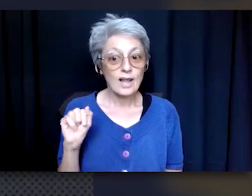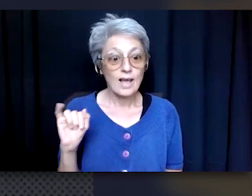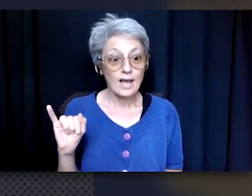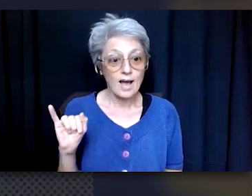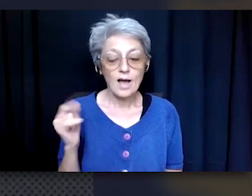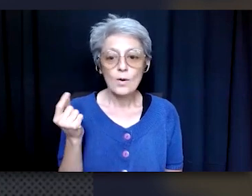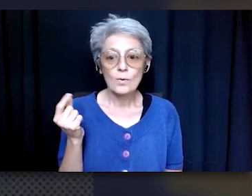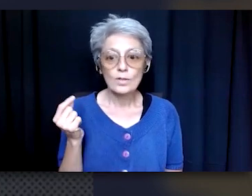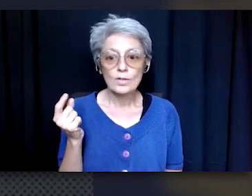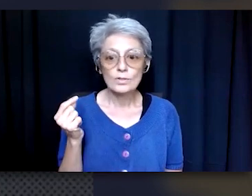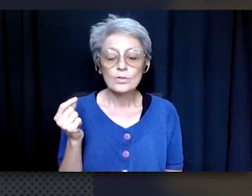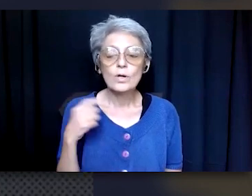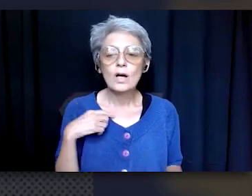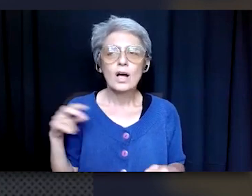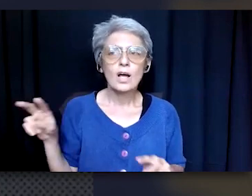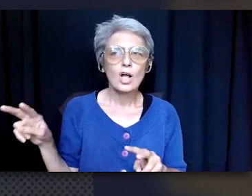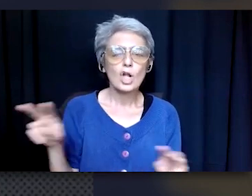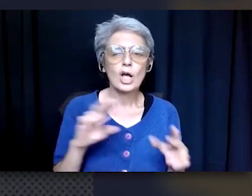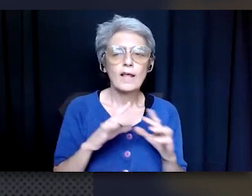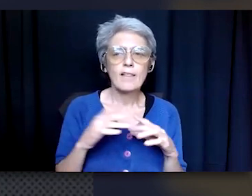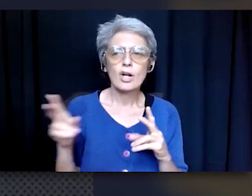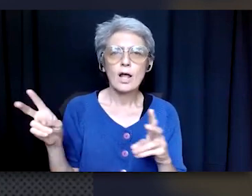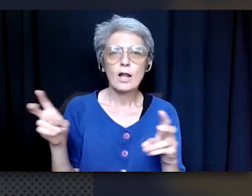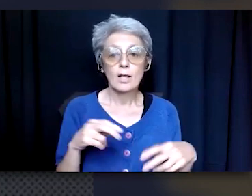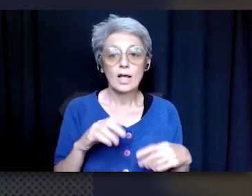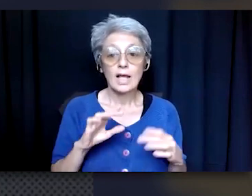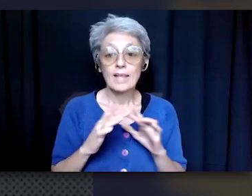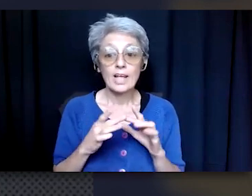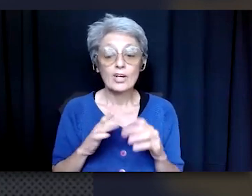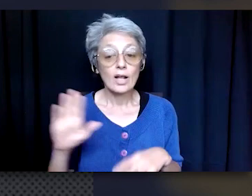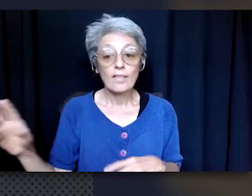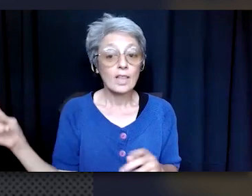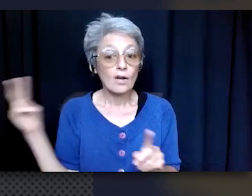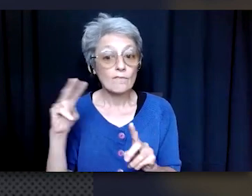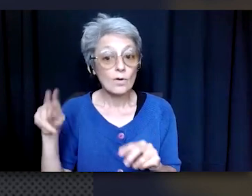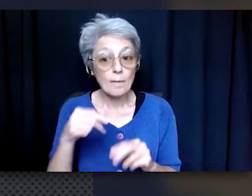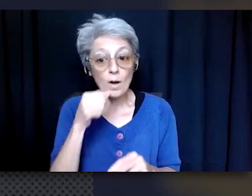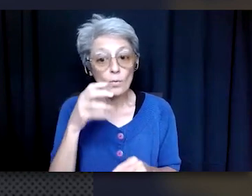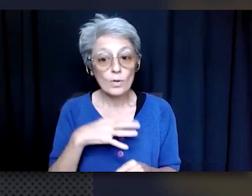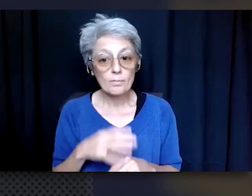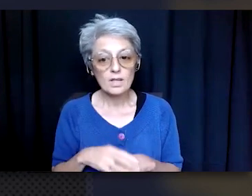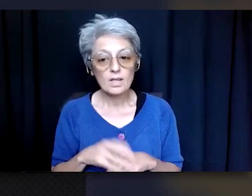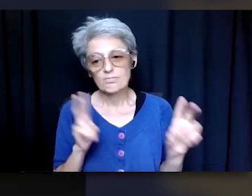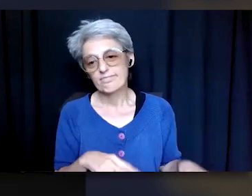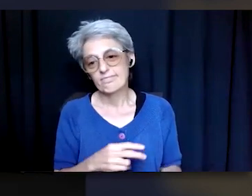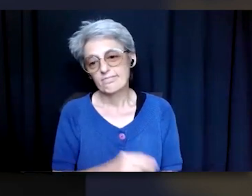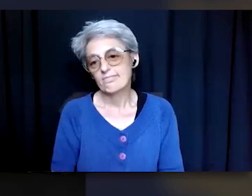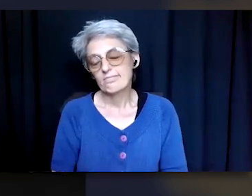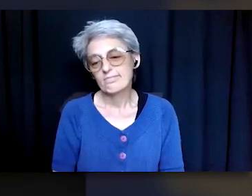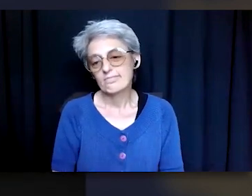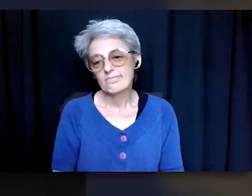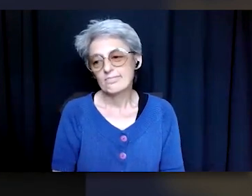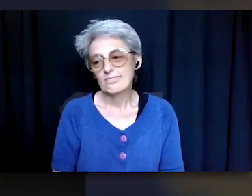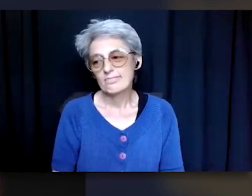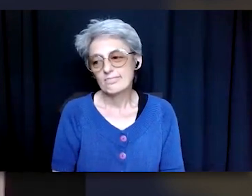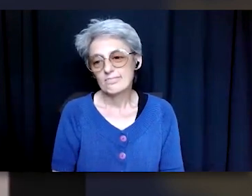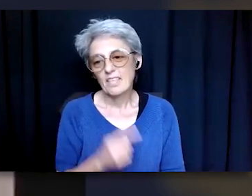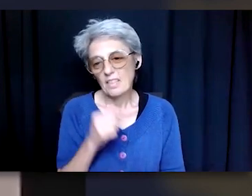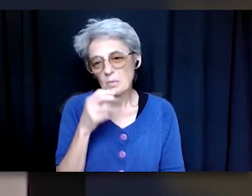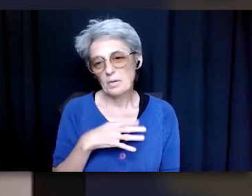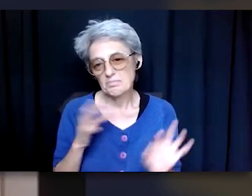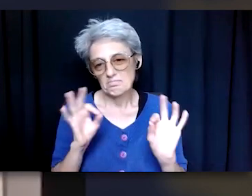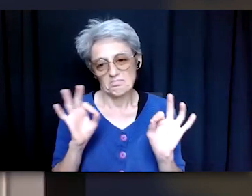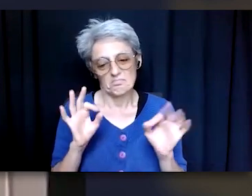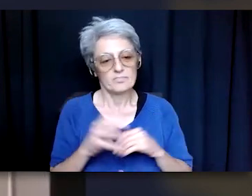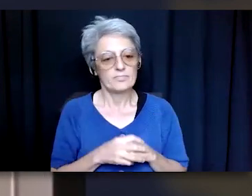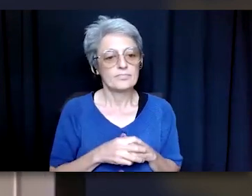and what does the internet think of women? Not a lot. Ultimately, when we autotune knowledge